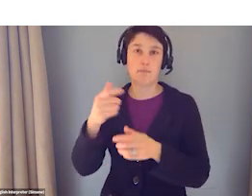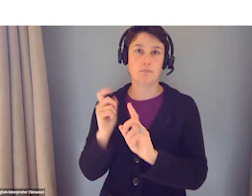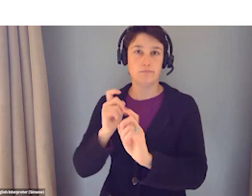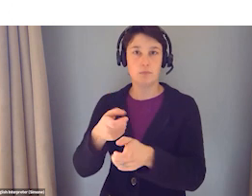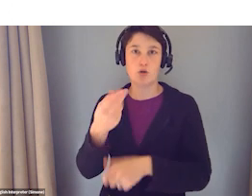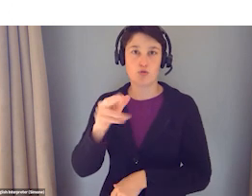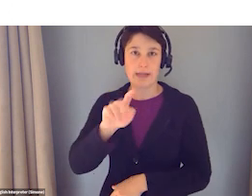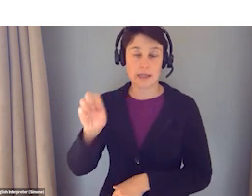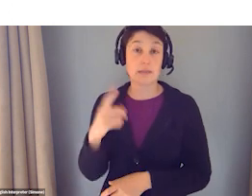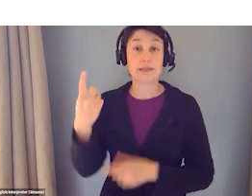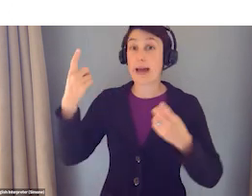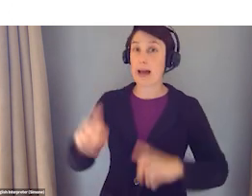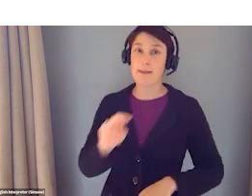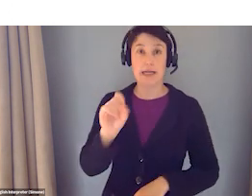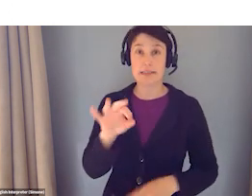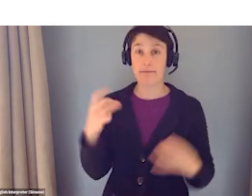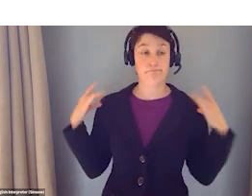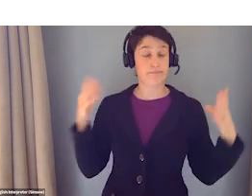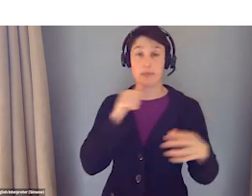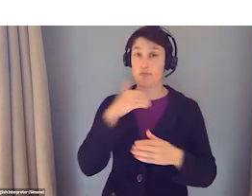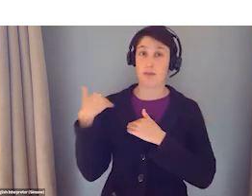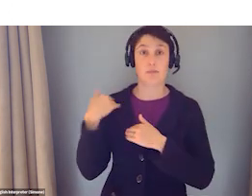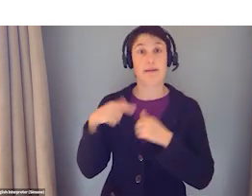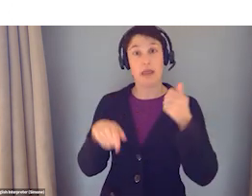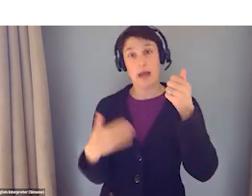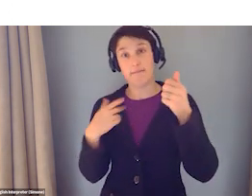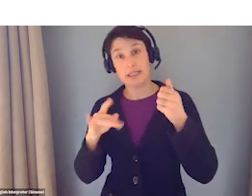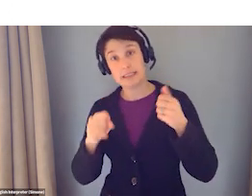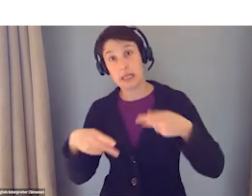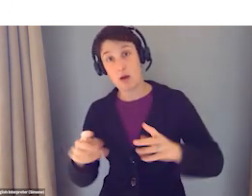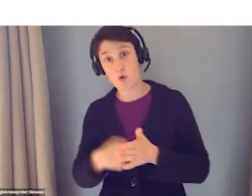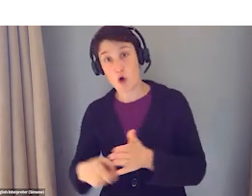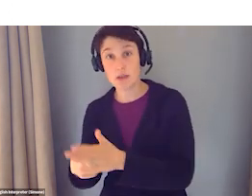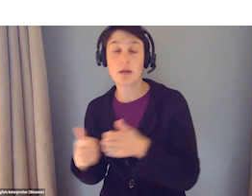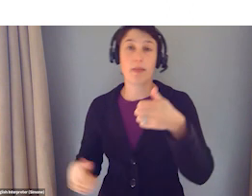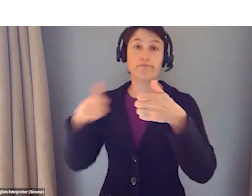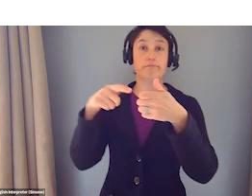If they have disallowed costs, the prime awardee, that's you all, are responsible for repaying it.